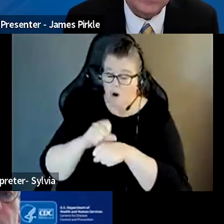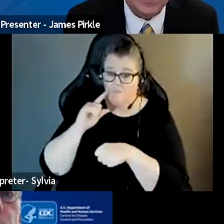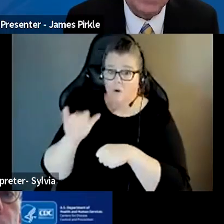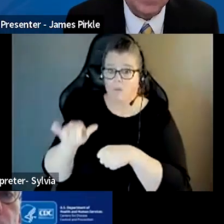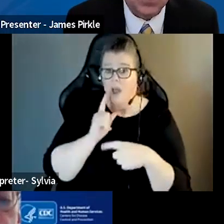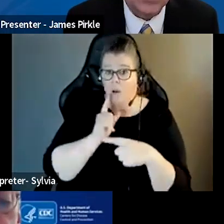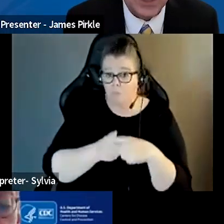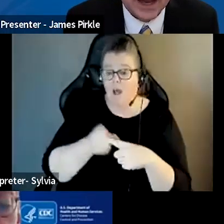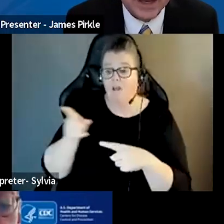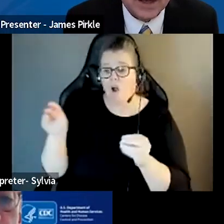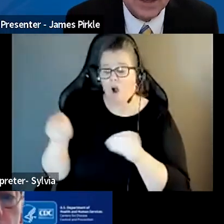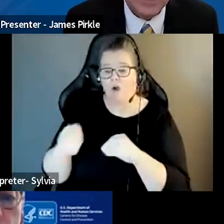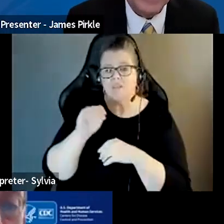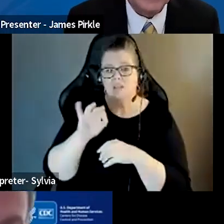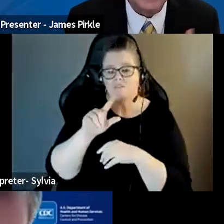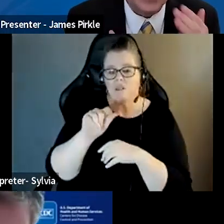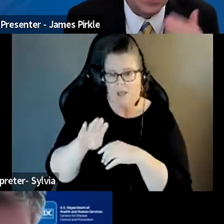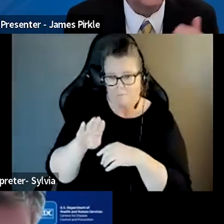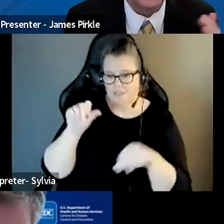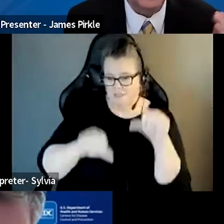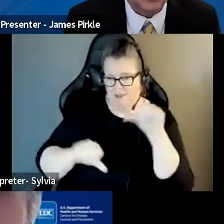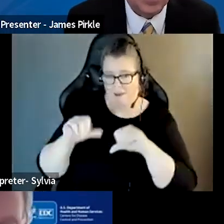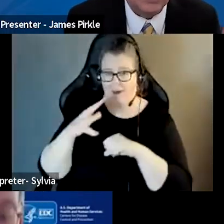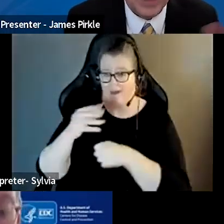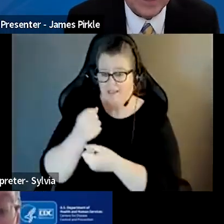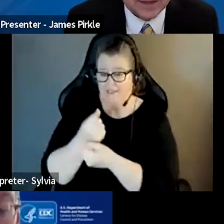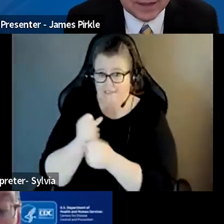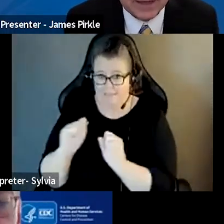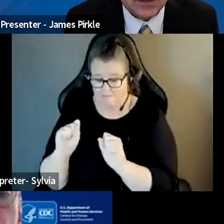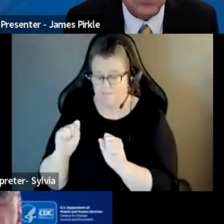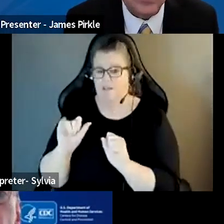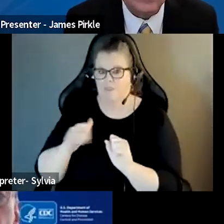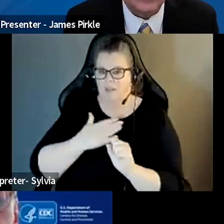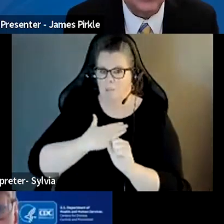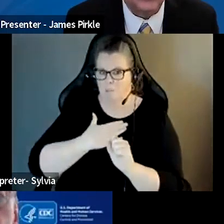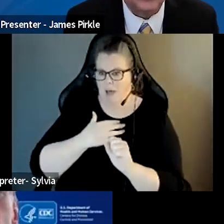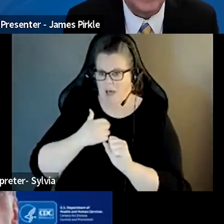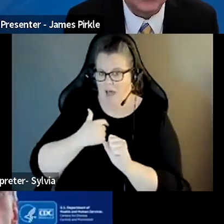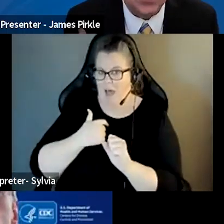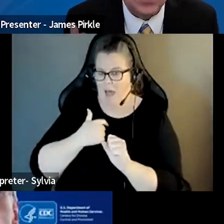and Safety, which I head, is another layer above that that takes a look and says, "We want to make sure